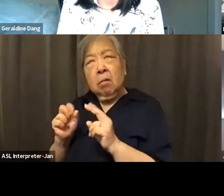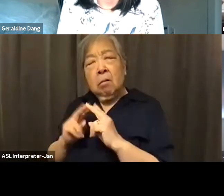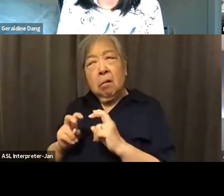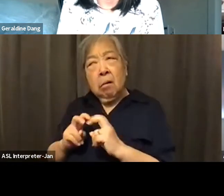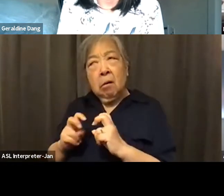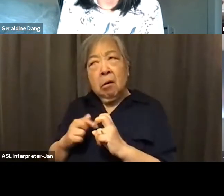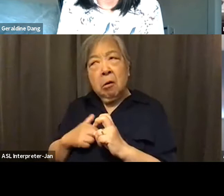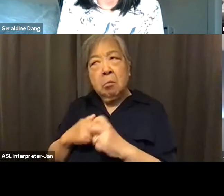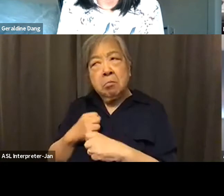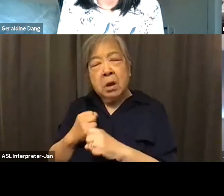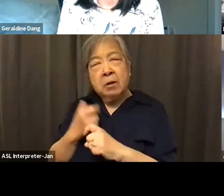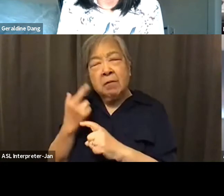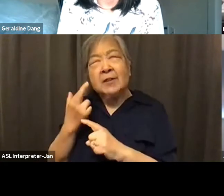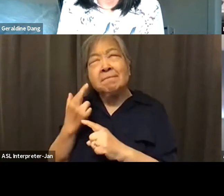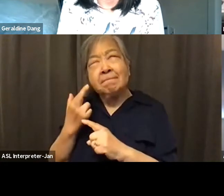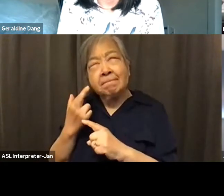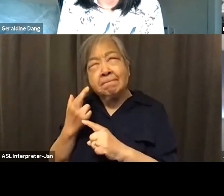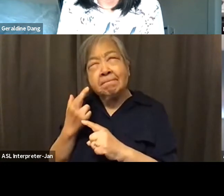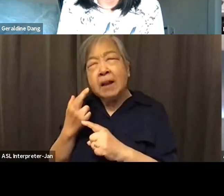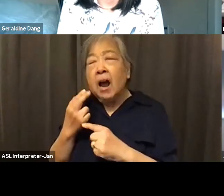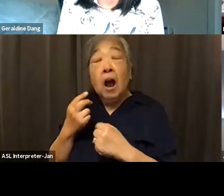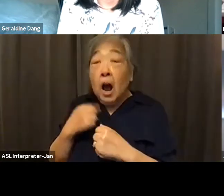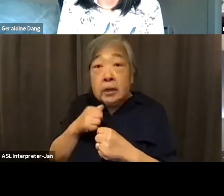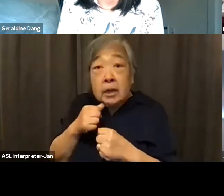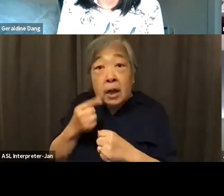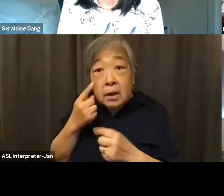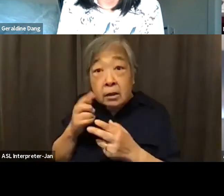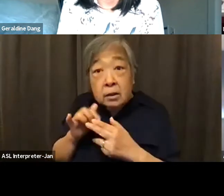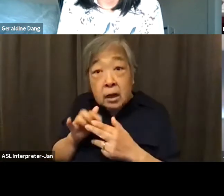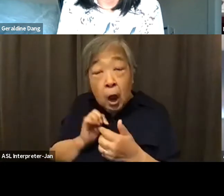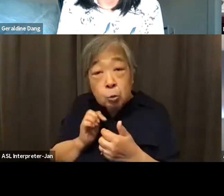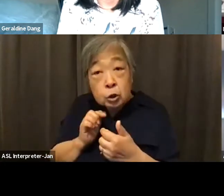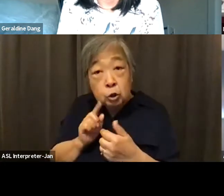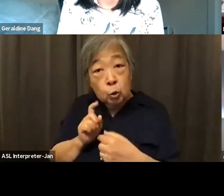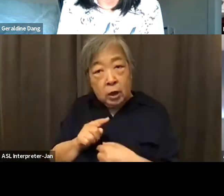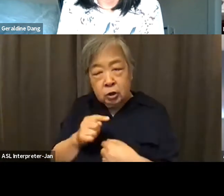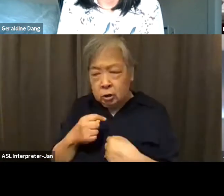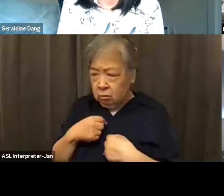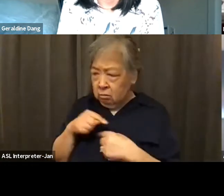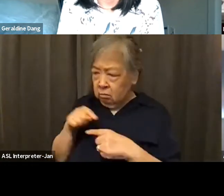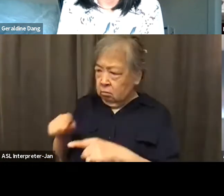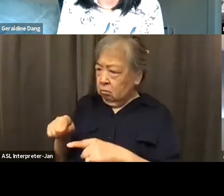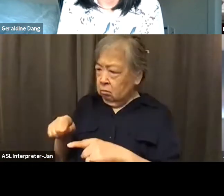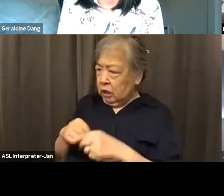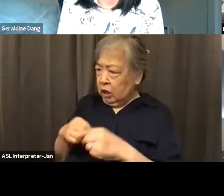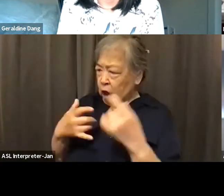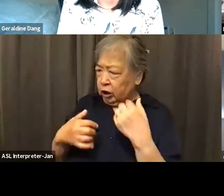identify with. And I didn't even think I would question being Latina there at all, or what that means.